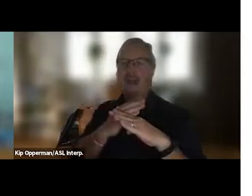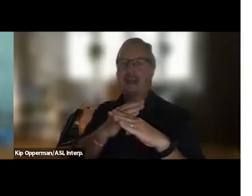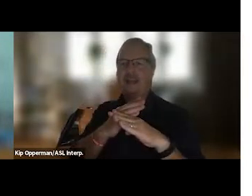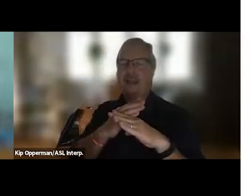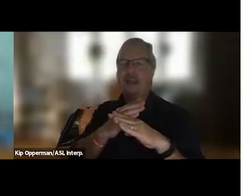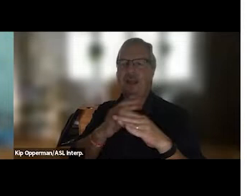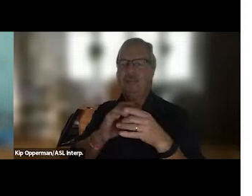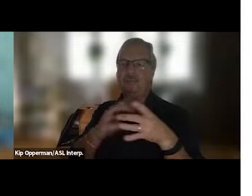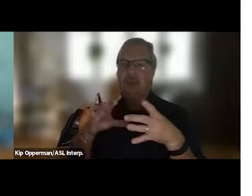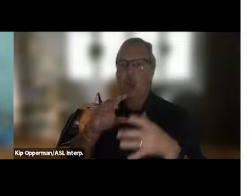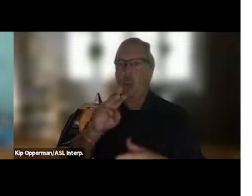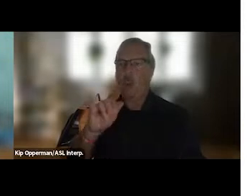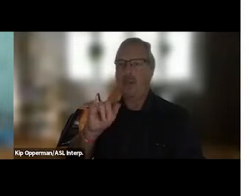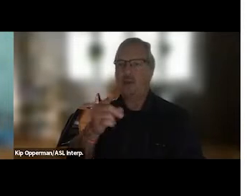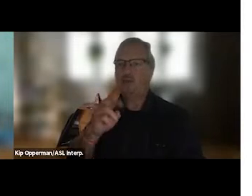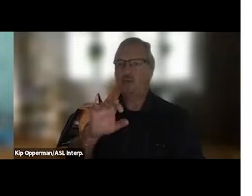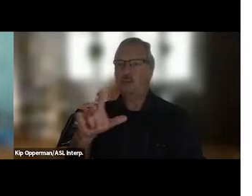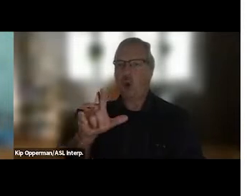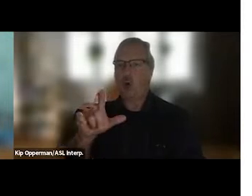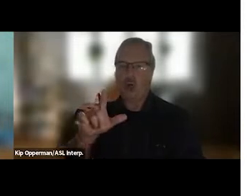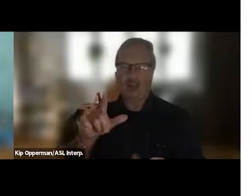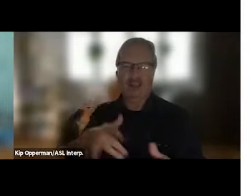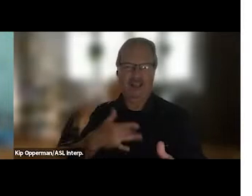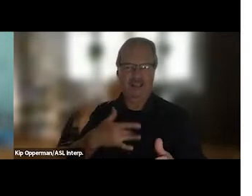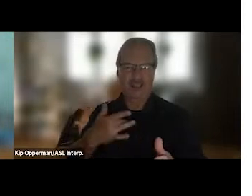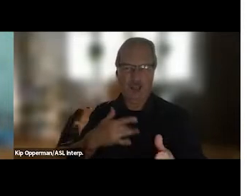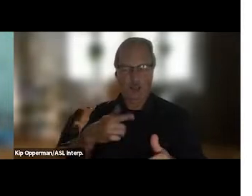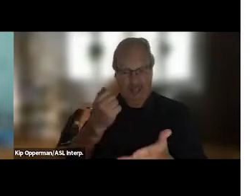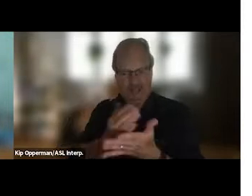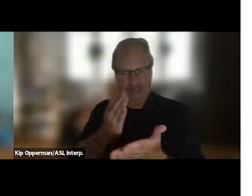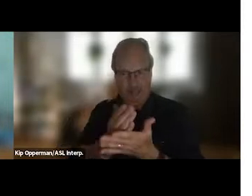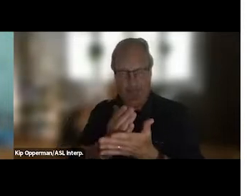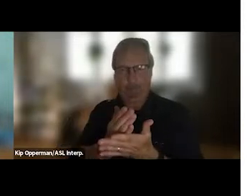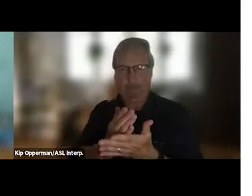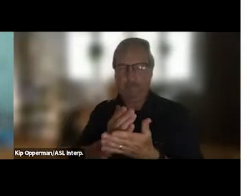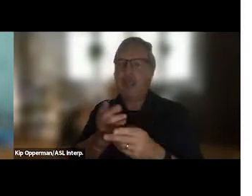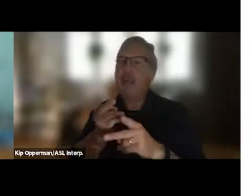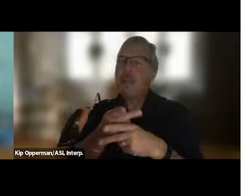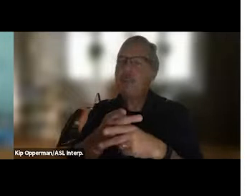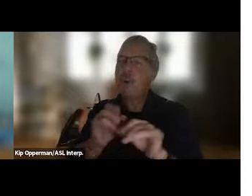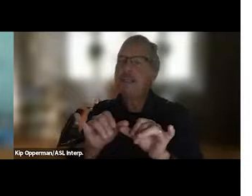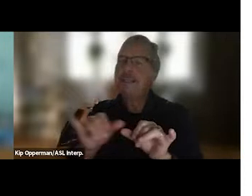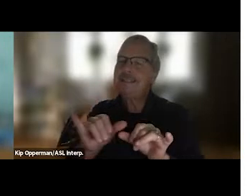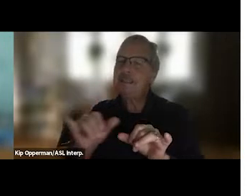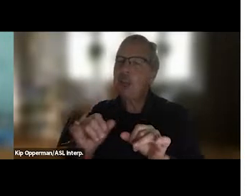when someone stops taking opioid drugs by producing similar effects to these drugs.